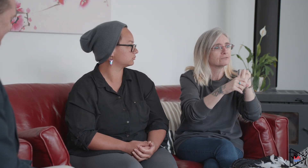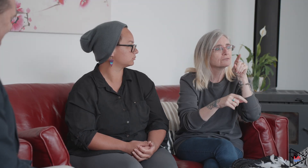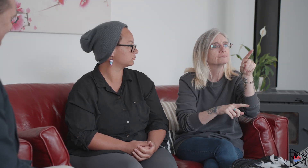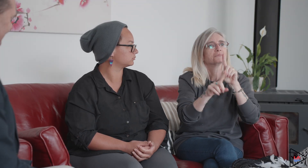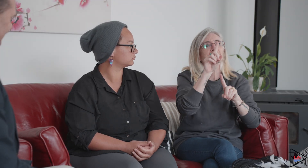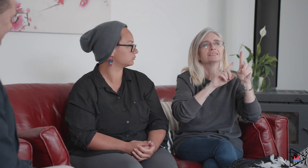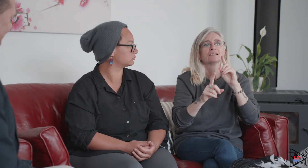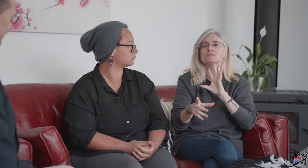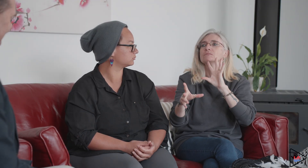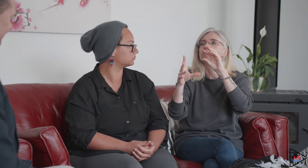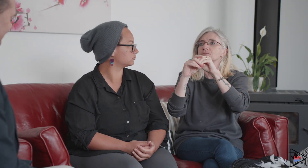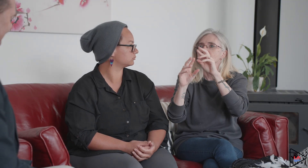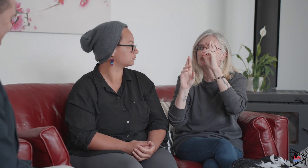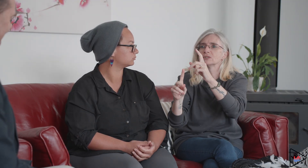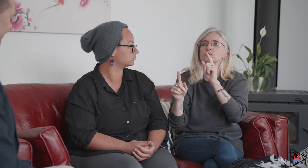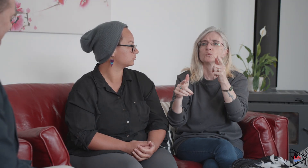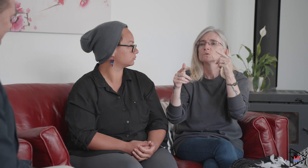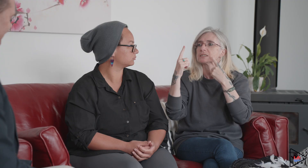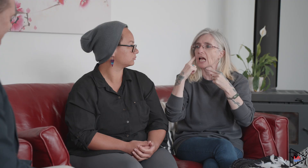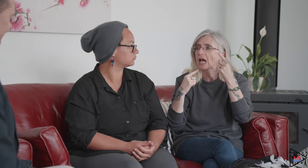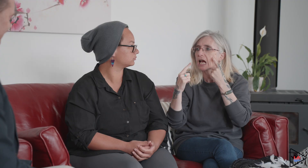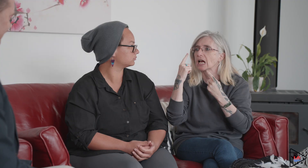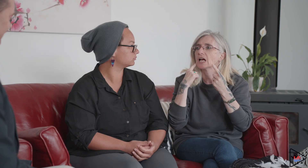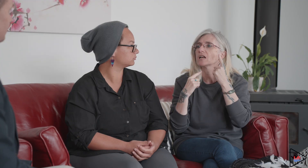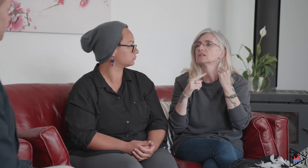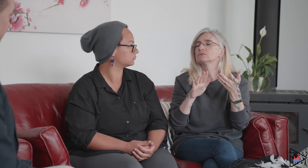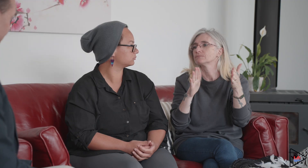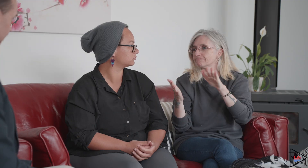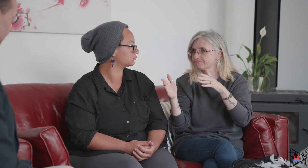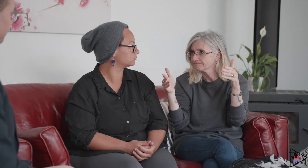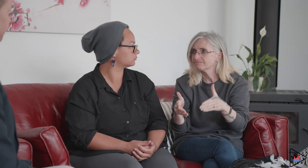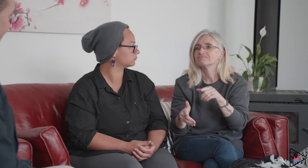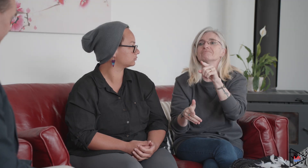So I've gone to different hui or I've gone to a tangi or I've gone to respect someone, pay